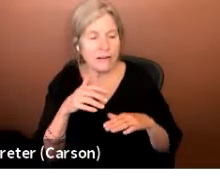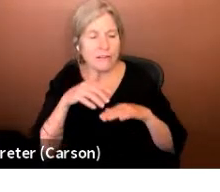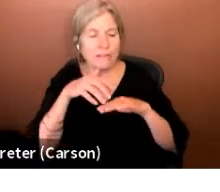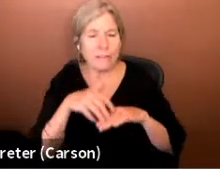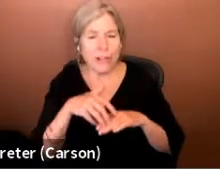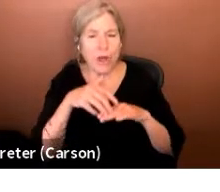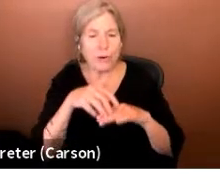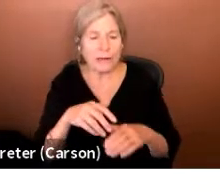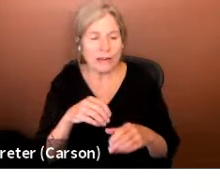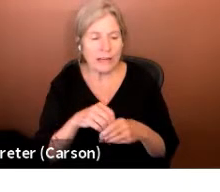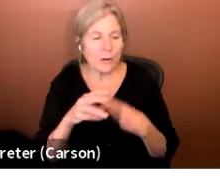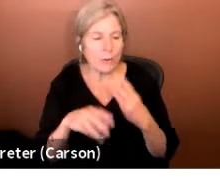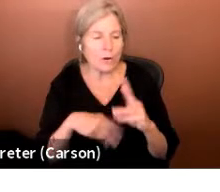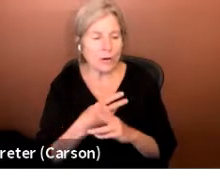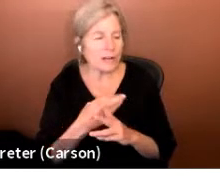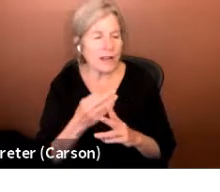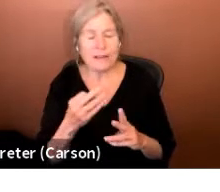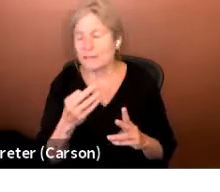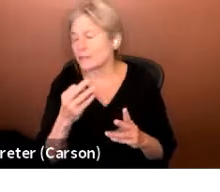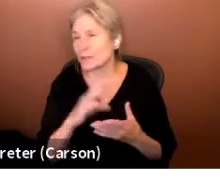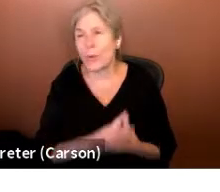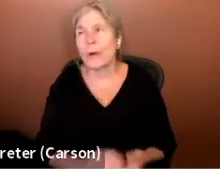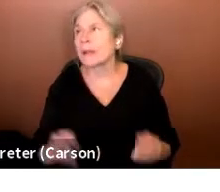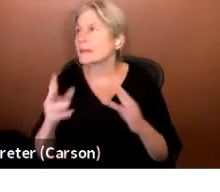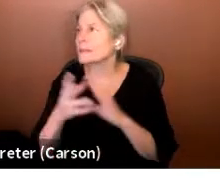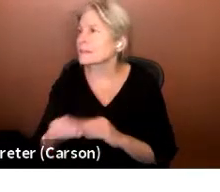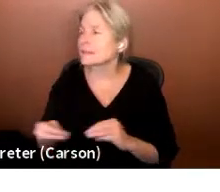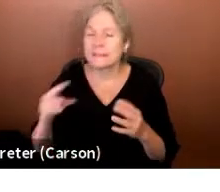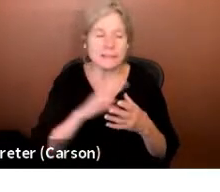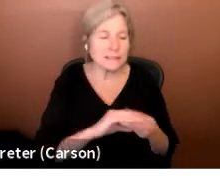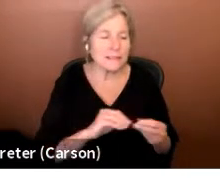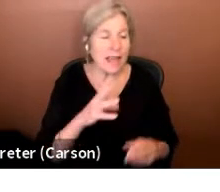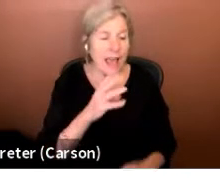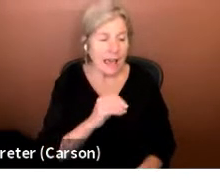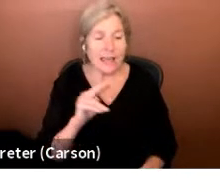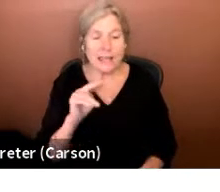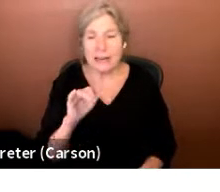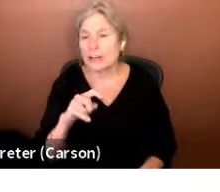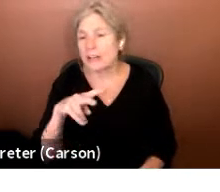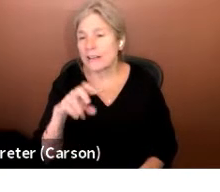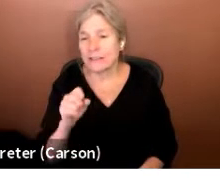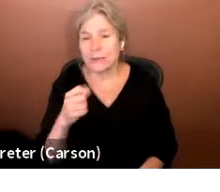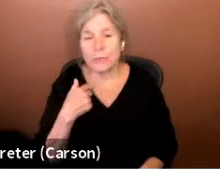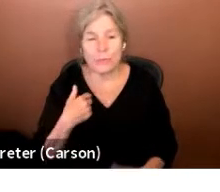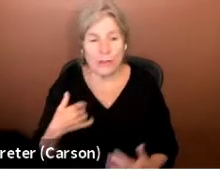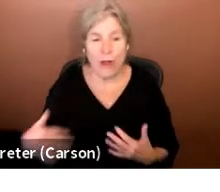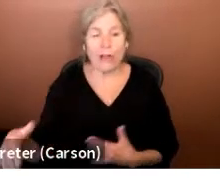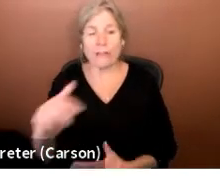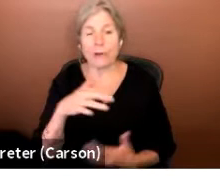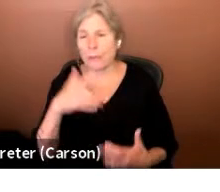stories and in a world of narratives because we every day are